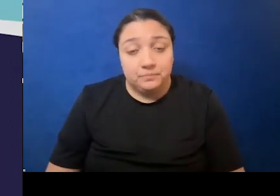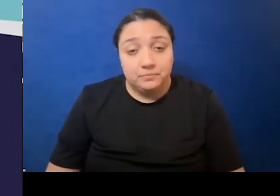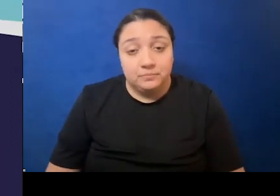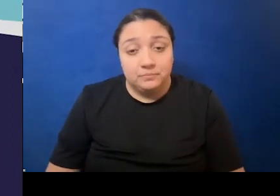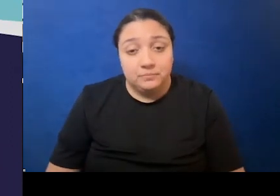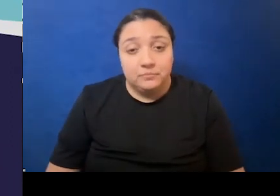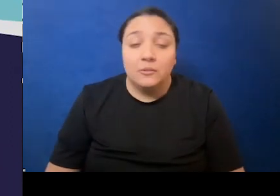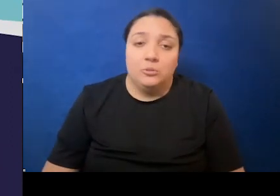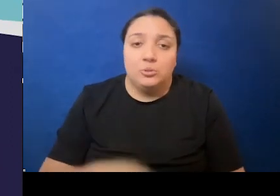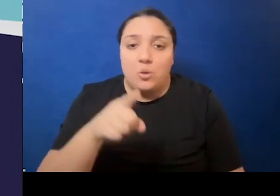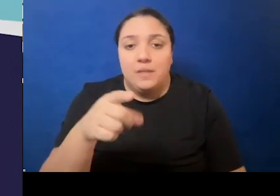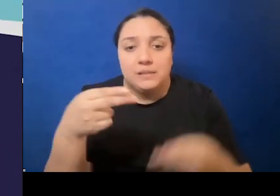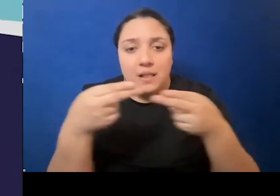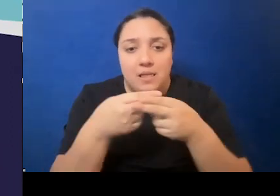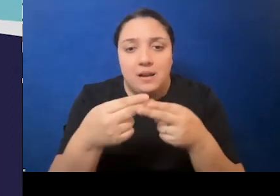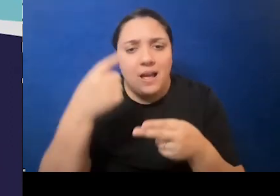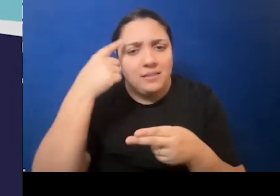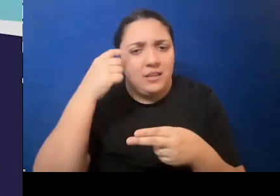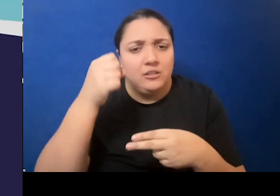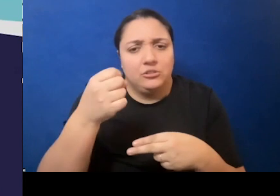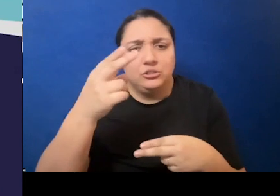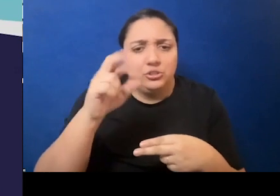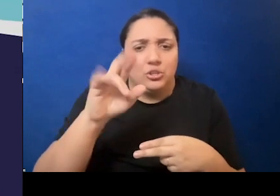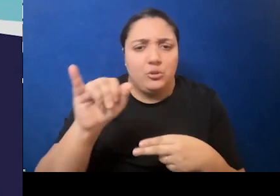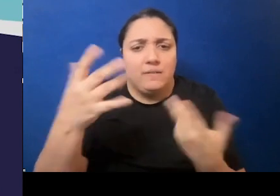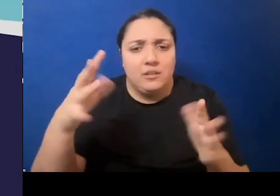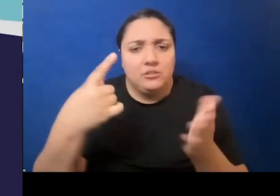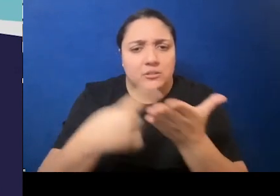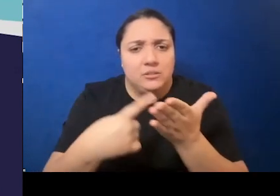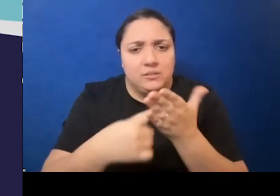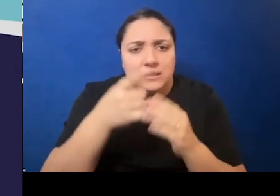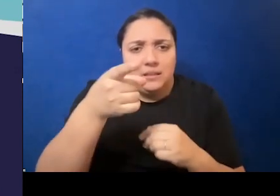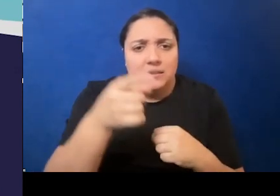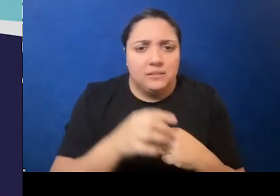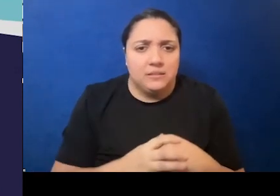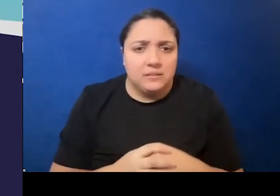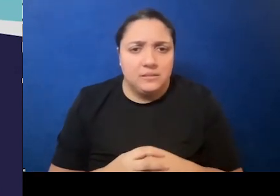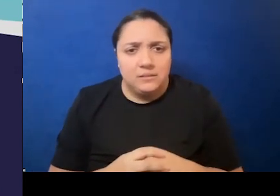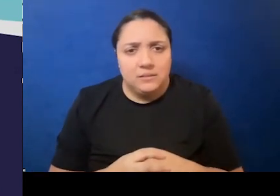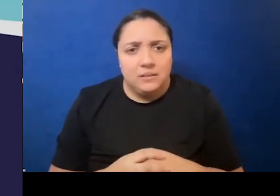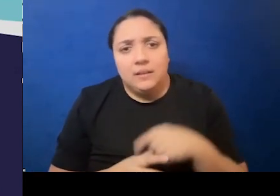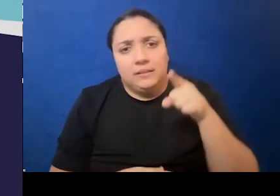THINK SHARI WENT OVER THESE. TO HELP STUDENTS WITH ANXIETY